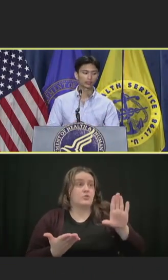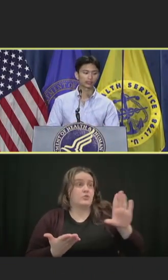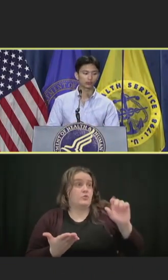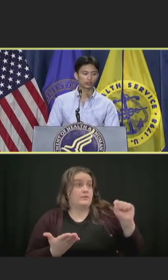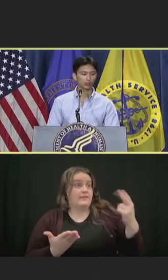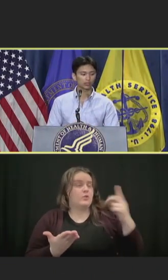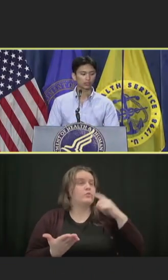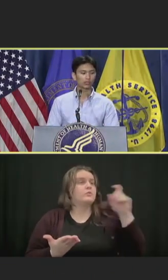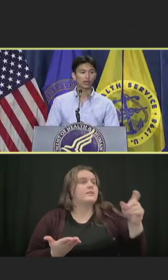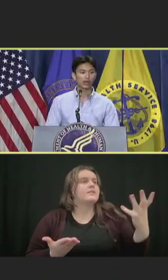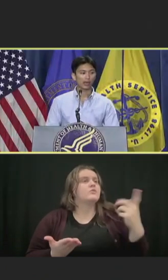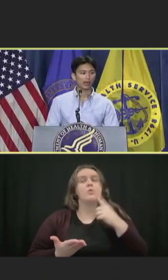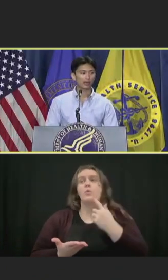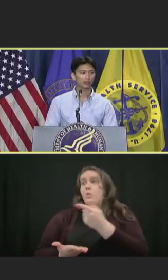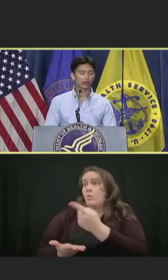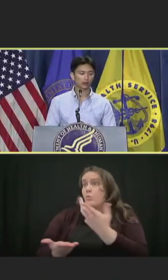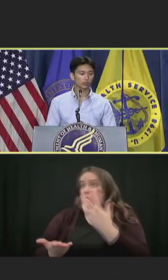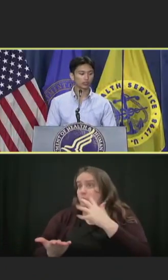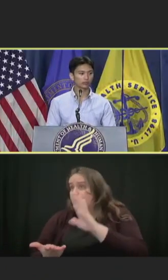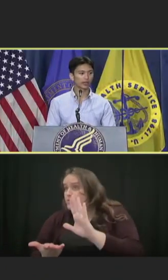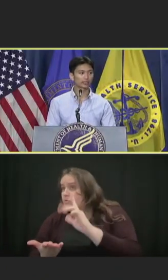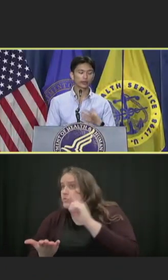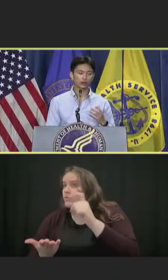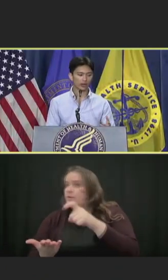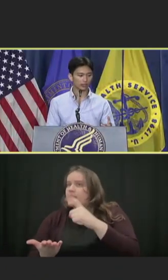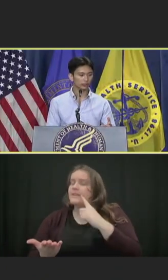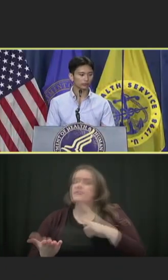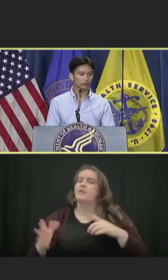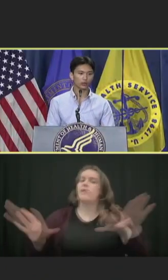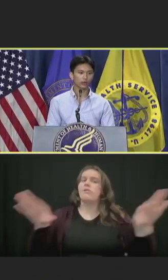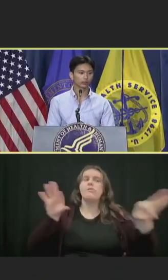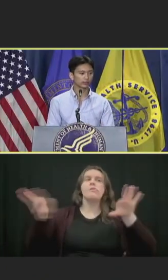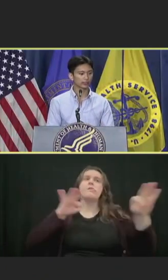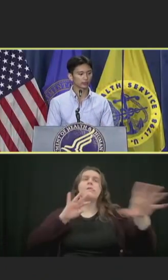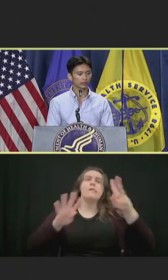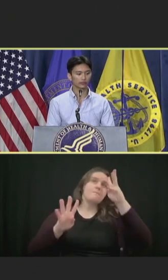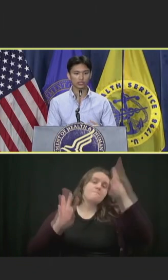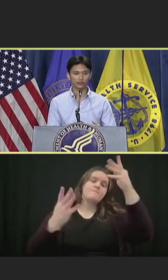full day meeting? And we extend our gratitude to our colleagues at the Division of Viral